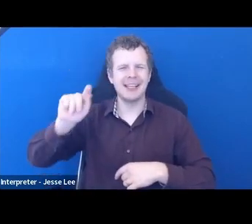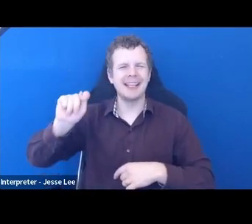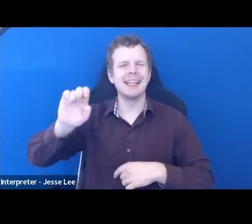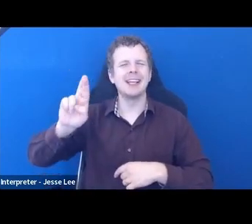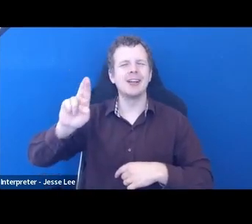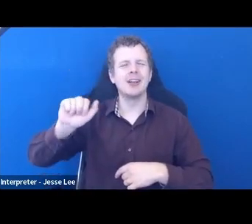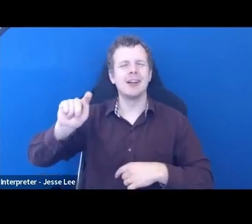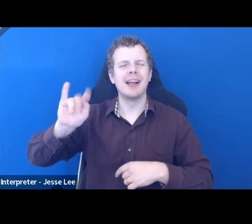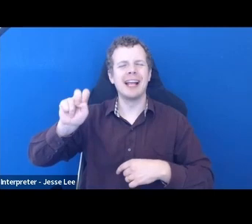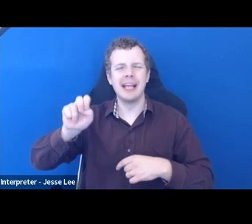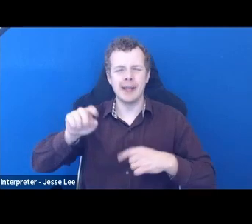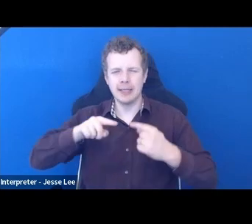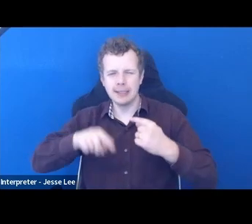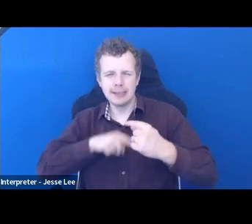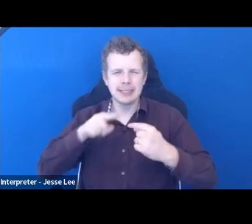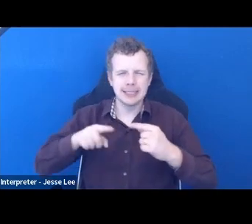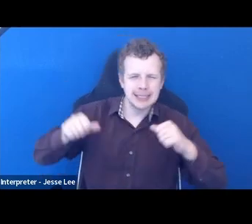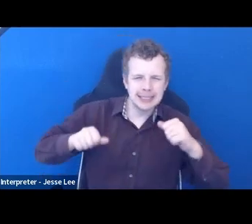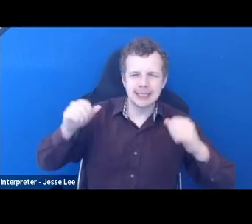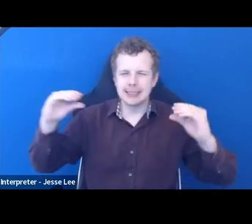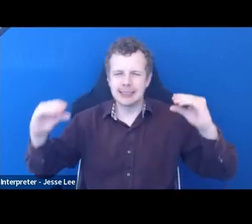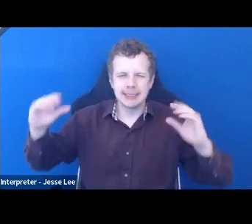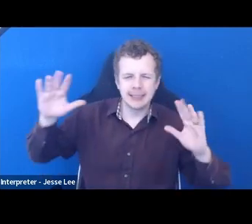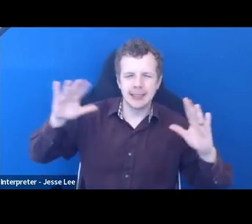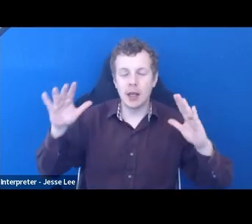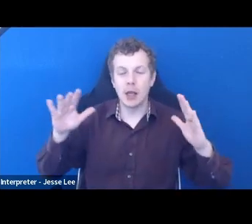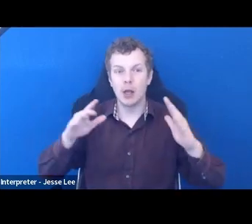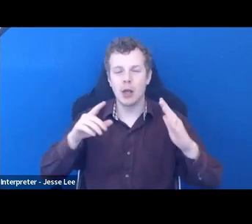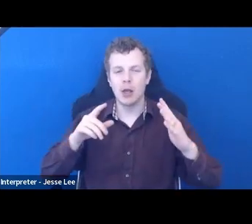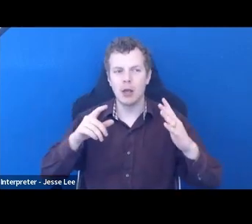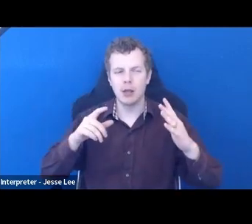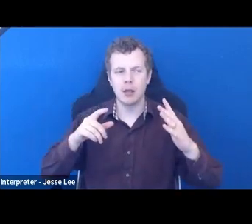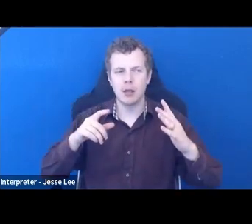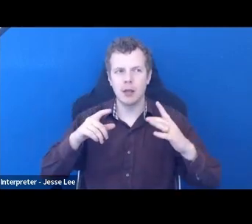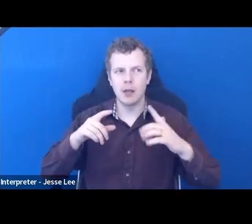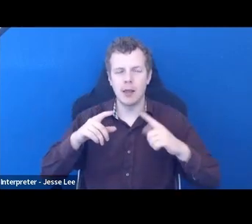through was really shaped by what options they were perceived to have been given